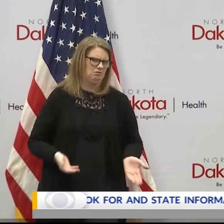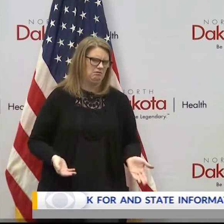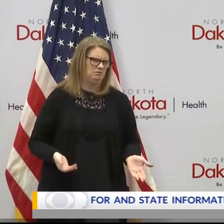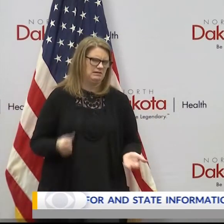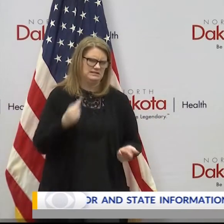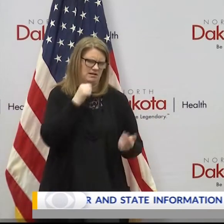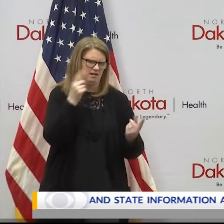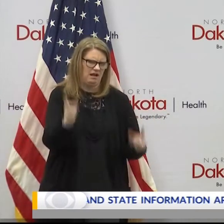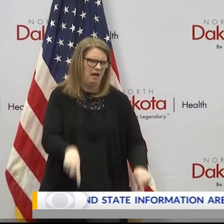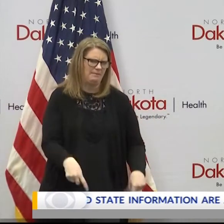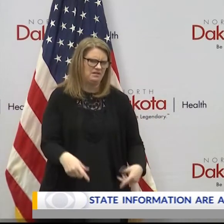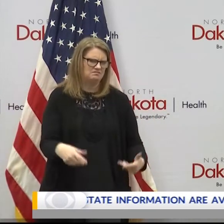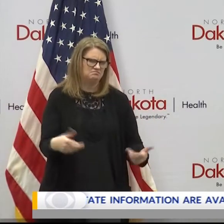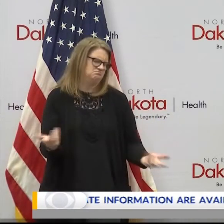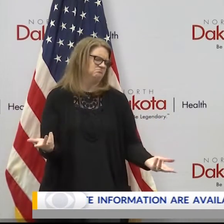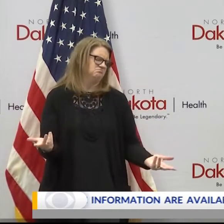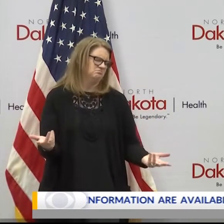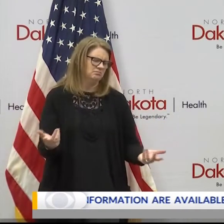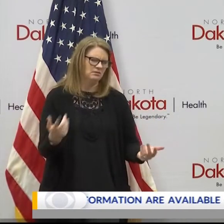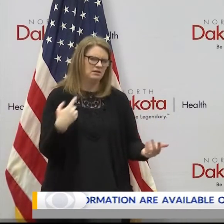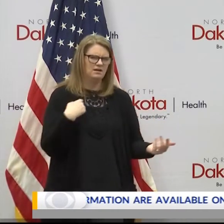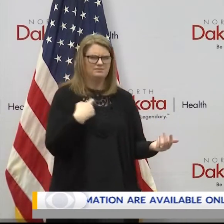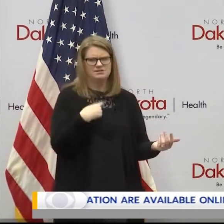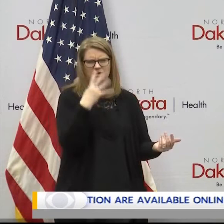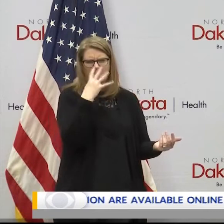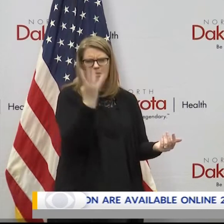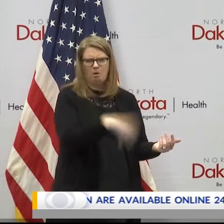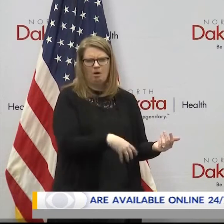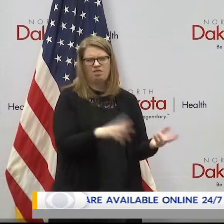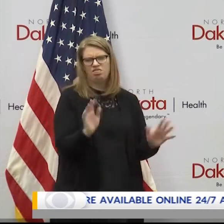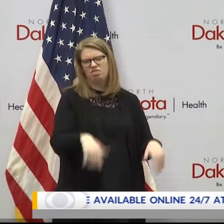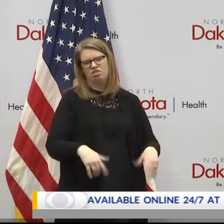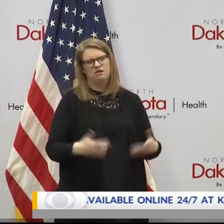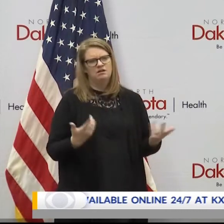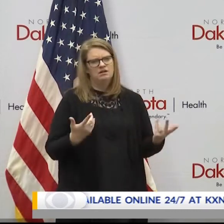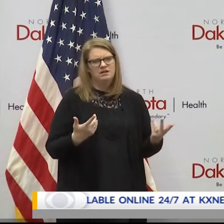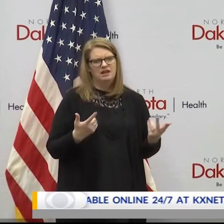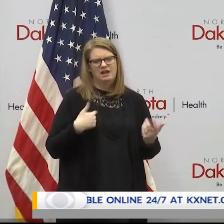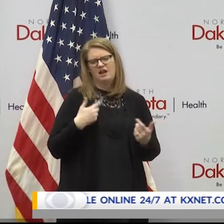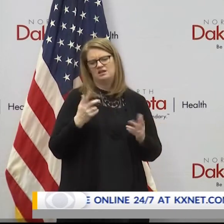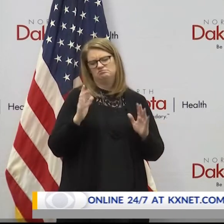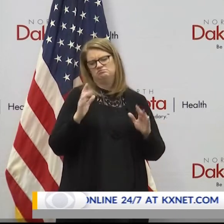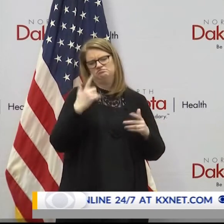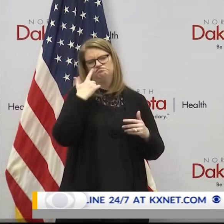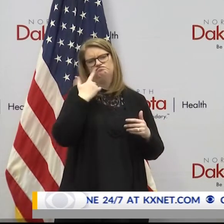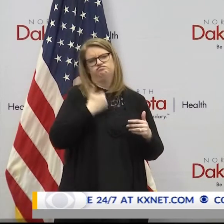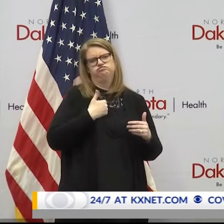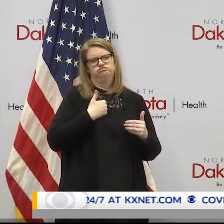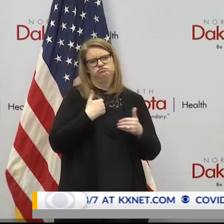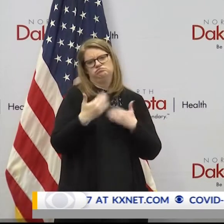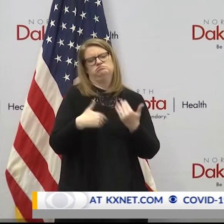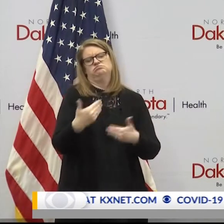IS NOT GOING TO COME HERE AND THEN WE WILL CONTINUE TO IGNORE ORDERS AND HASTEN THE SPREAD OR WILL WE ACTUALLY BE SMART ENOUGH TO UTILIZE OR LEAD TIME TO